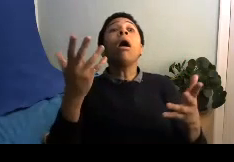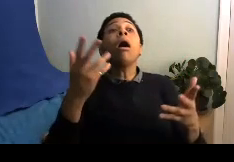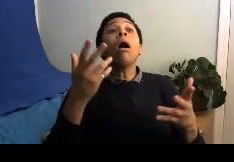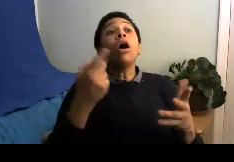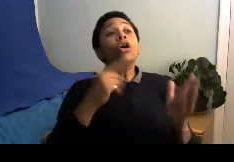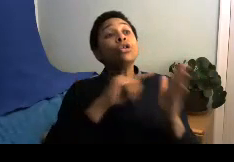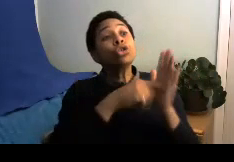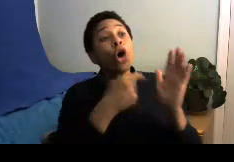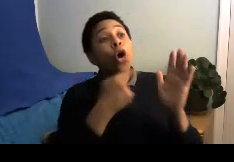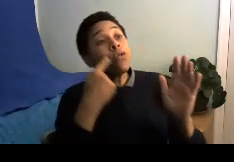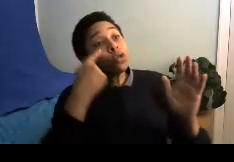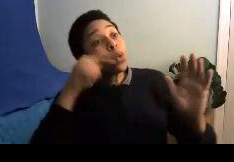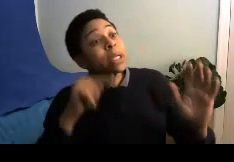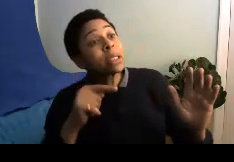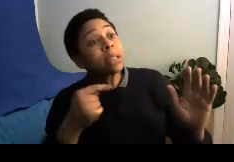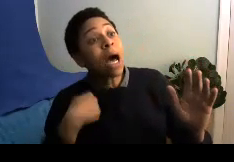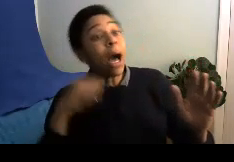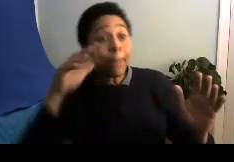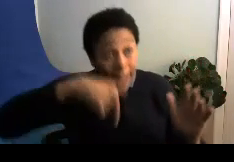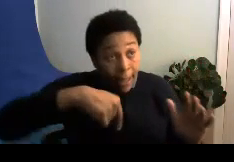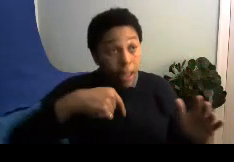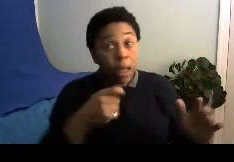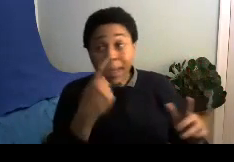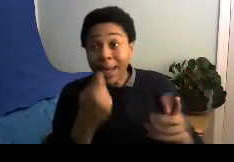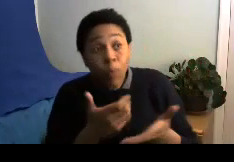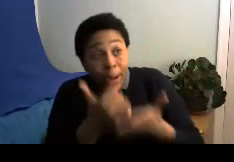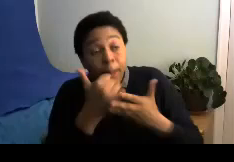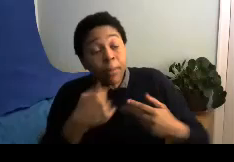going and someone will put you up. Like, you know, it's a